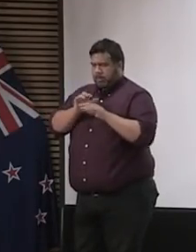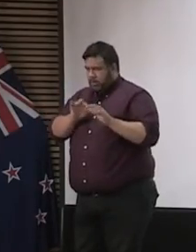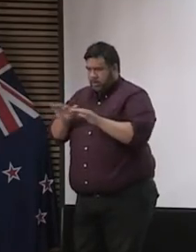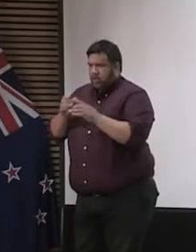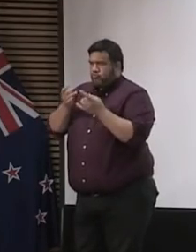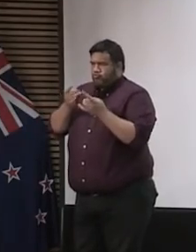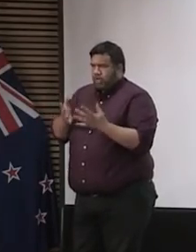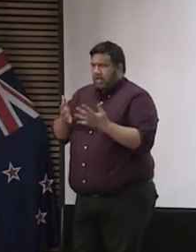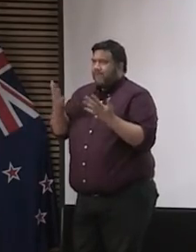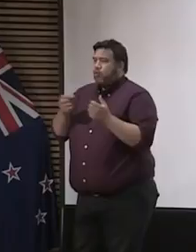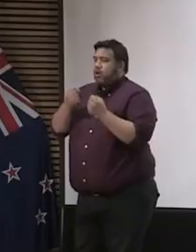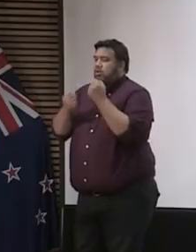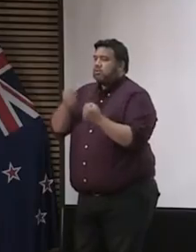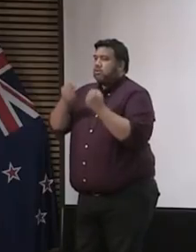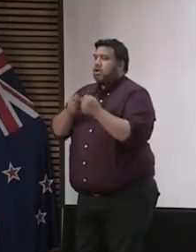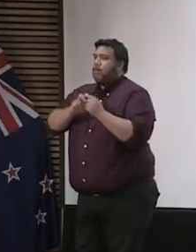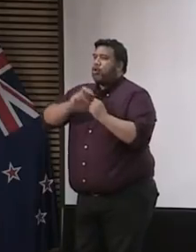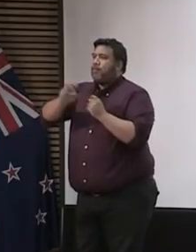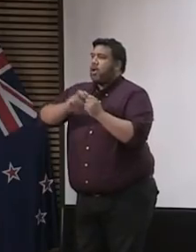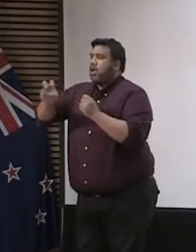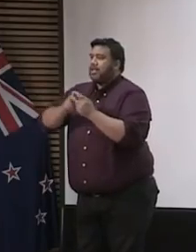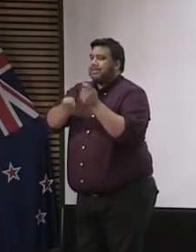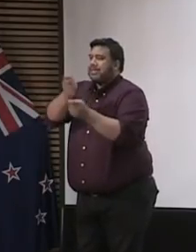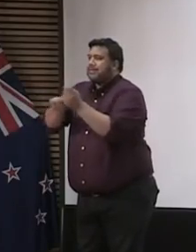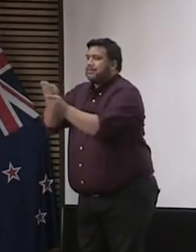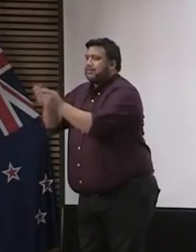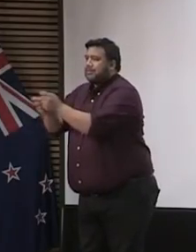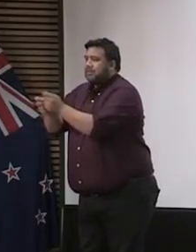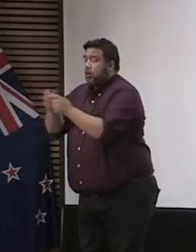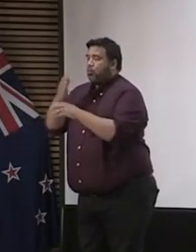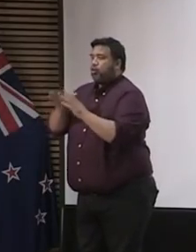testing out to thoseremote communities workingwith local iwi and Maoriproviders this.